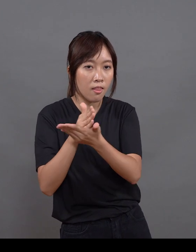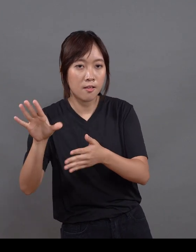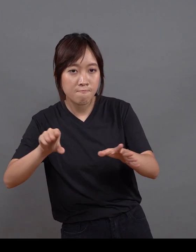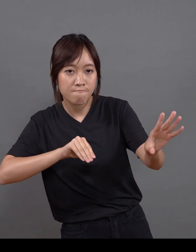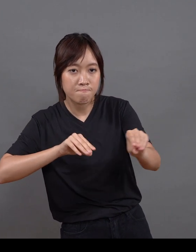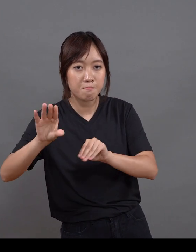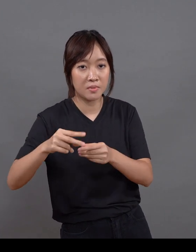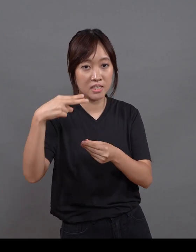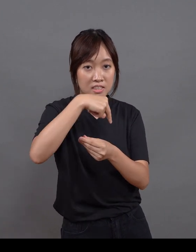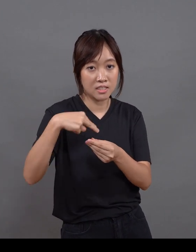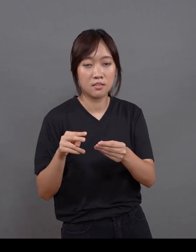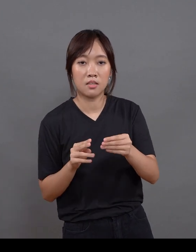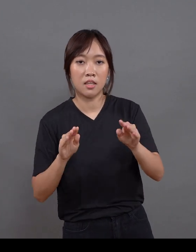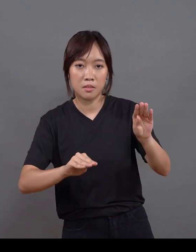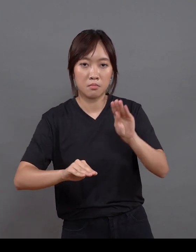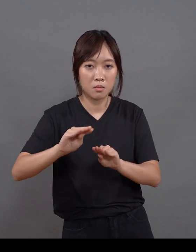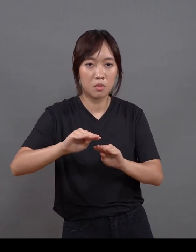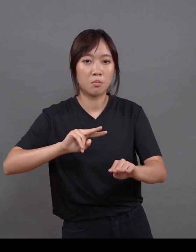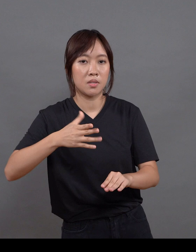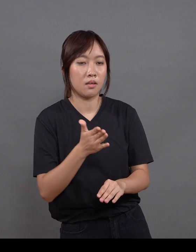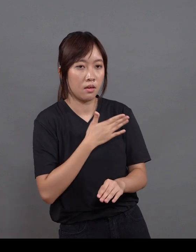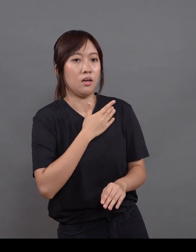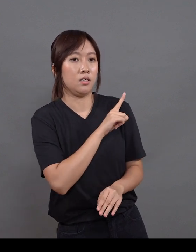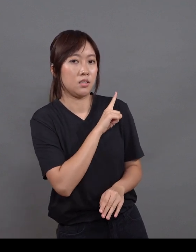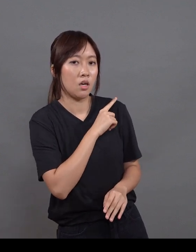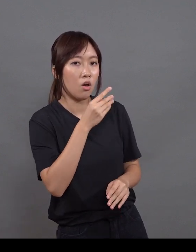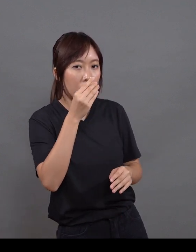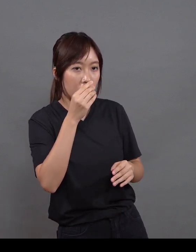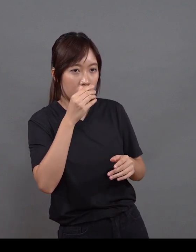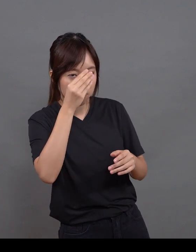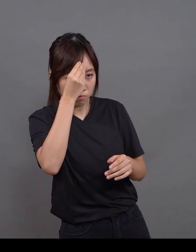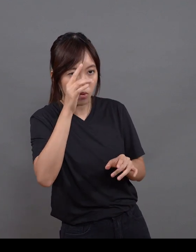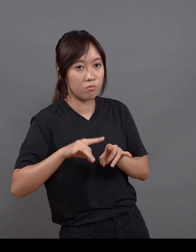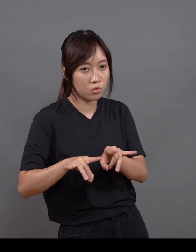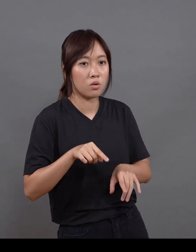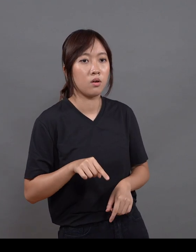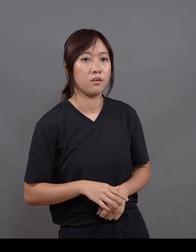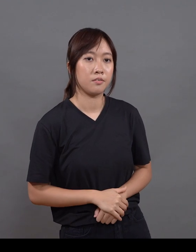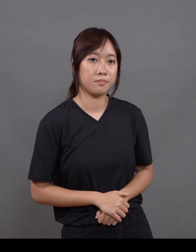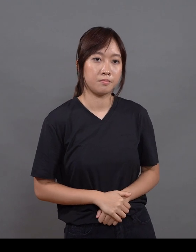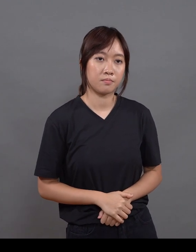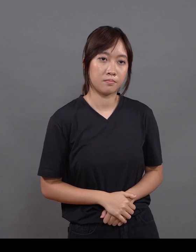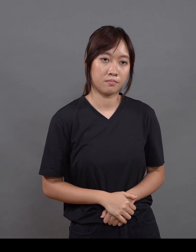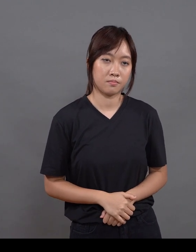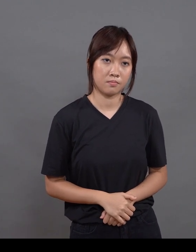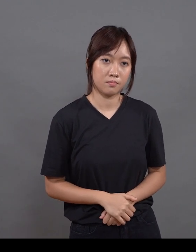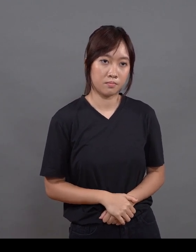piece by piece by themselves and compose their own collage books as a learning resource